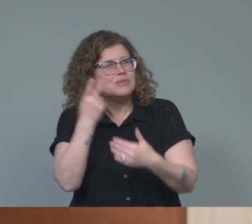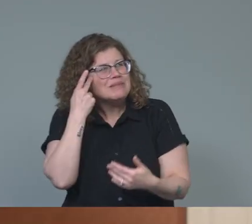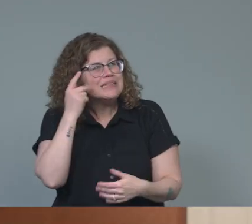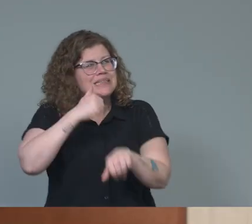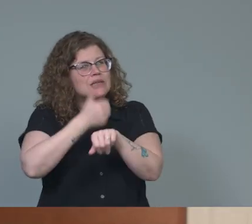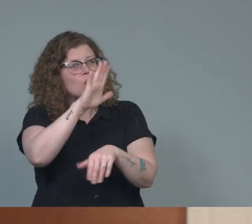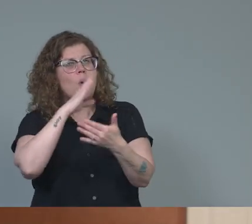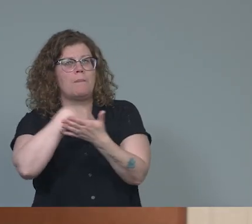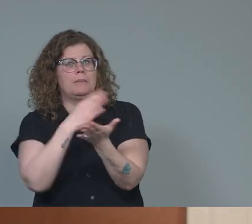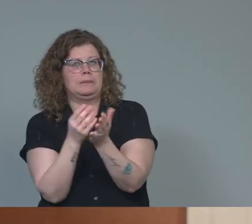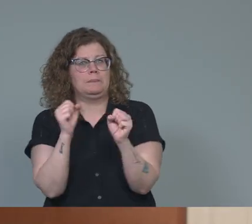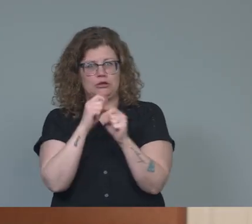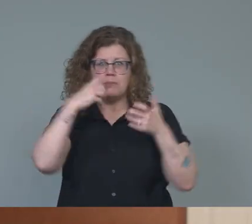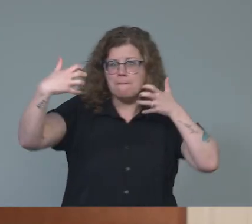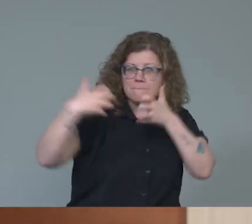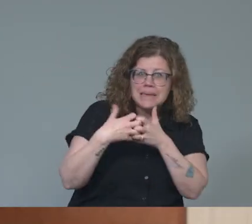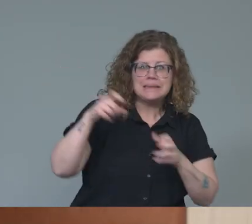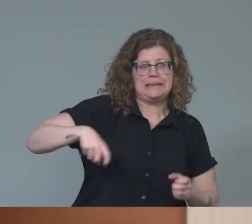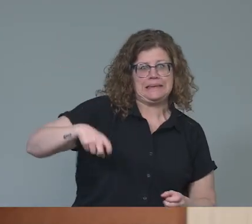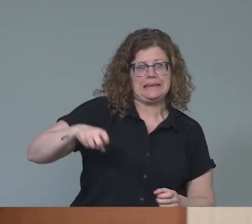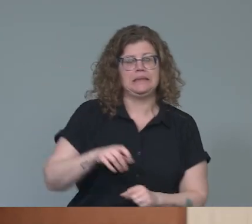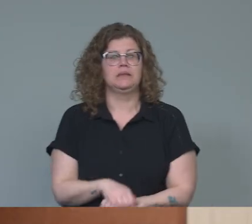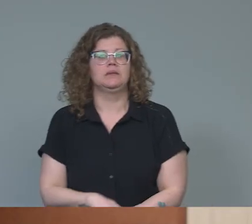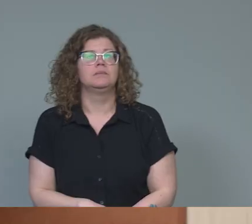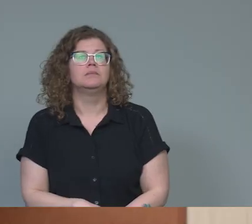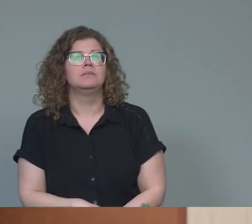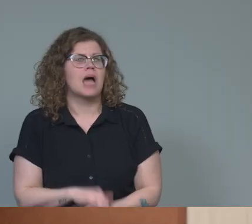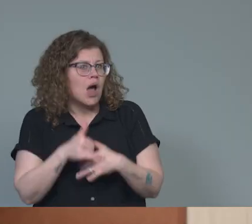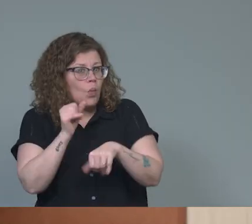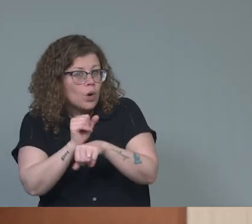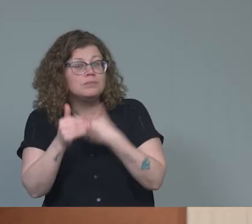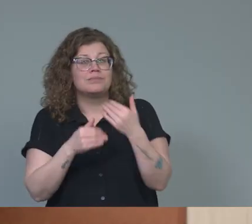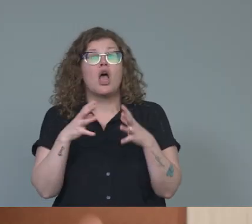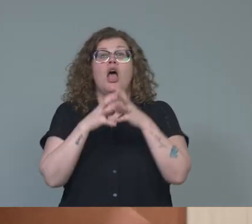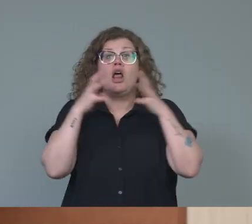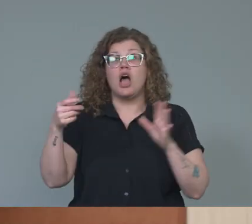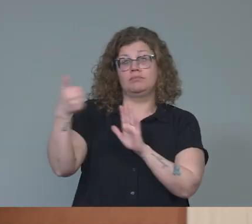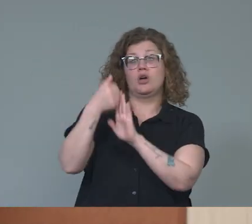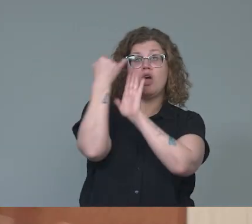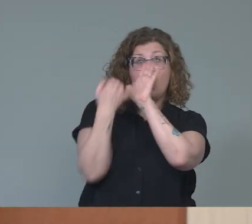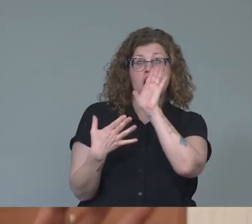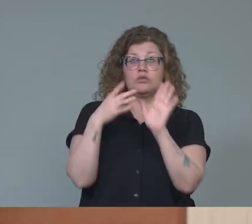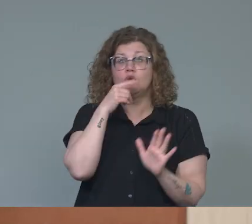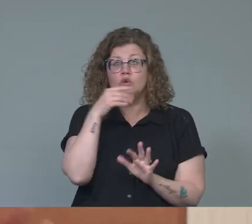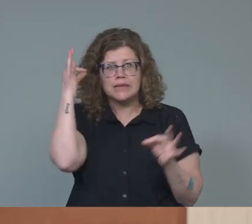to inform this detailed design process. It's also going to inform the budget. So there are some full service